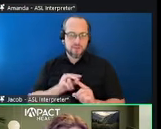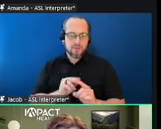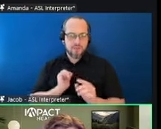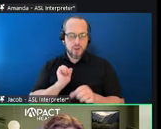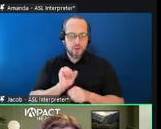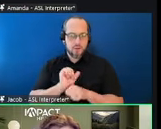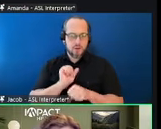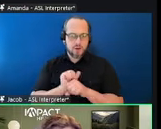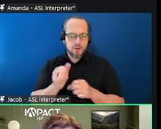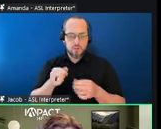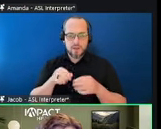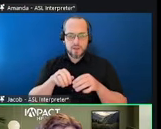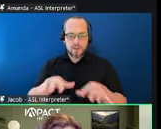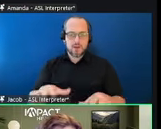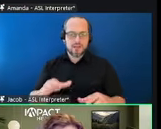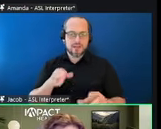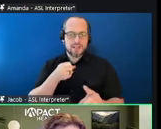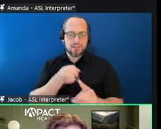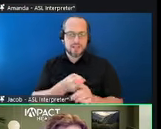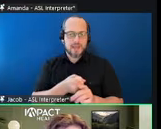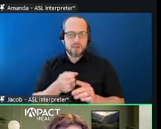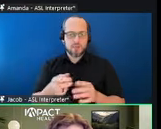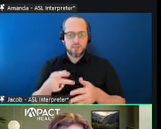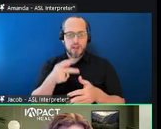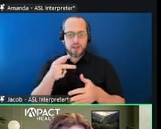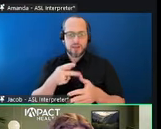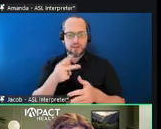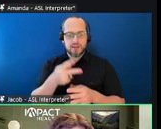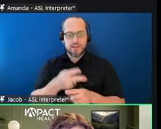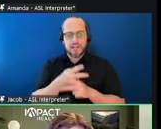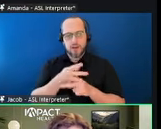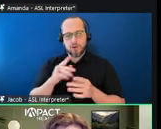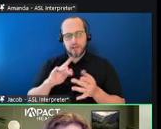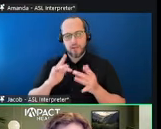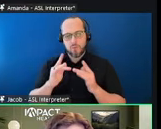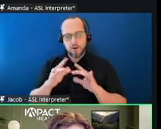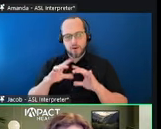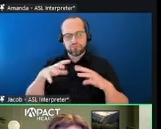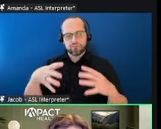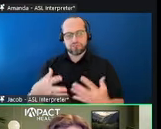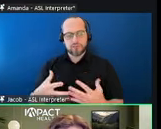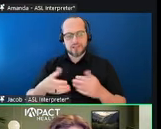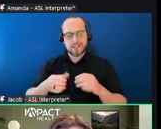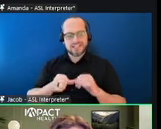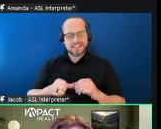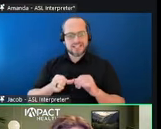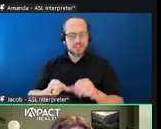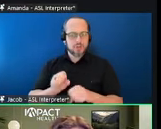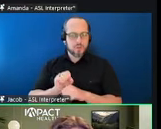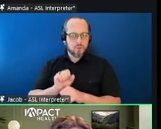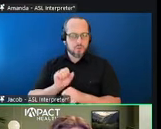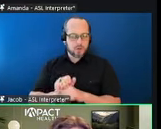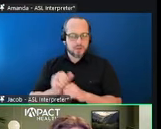primary care network just a little over a year ago to continue this work to bring our uh social